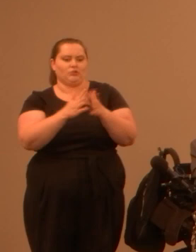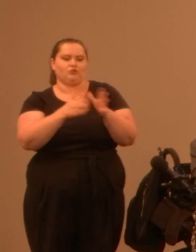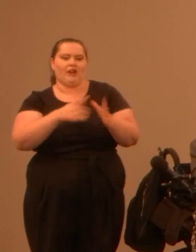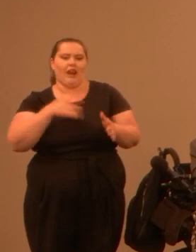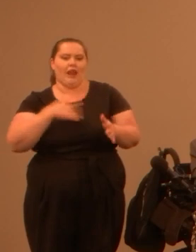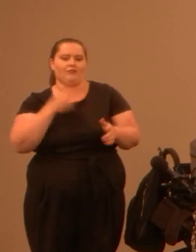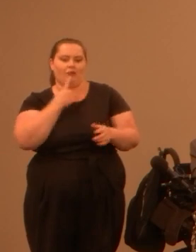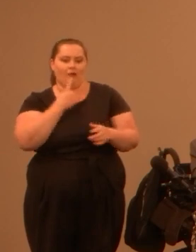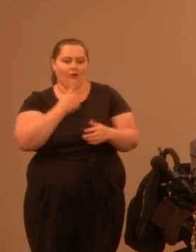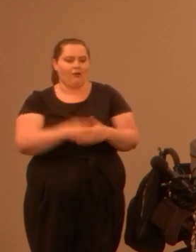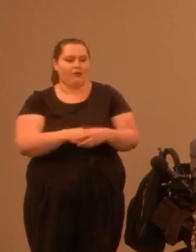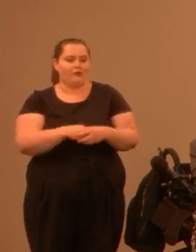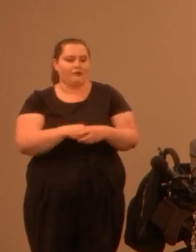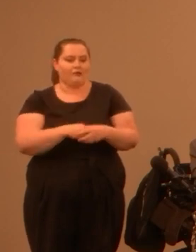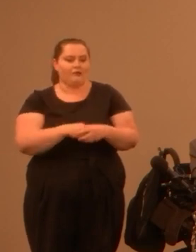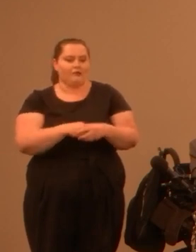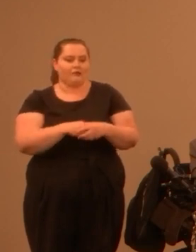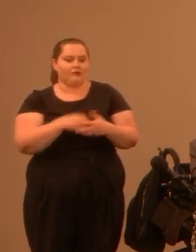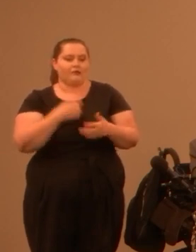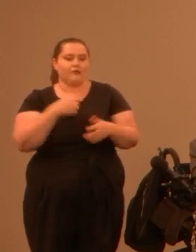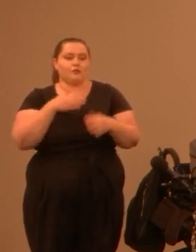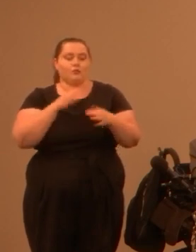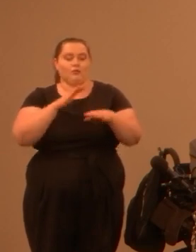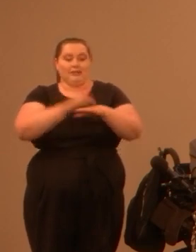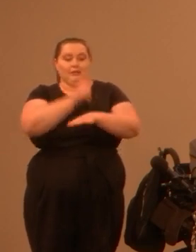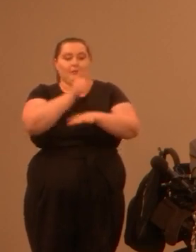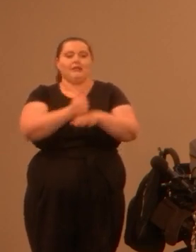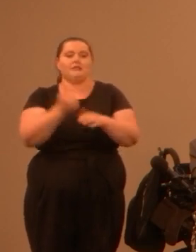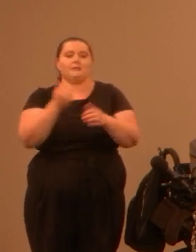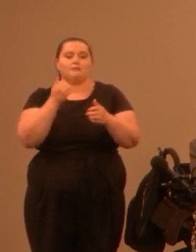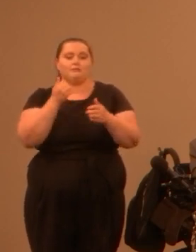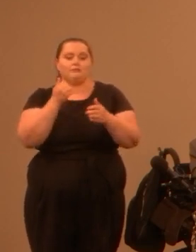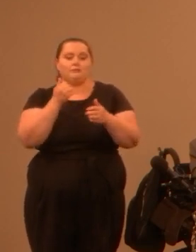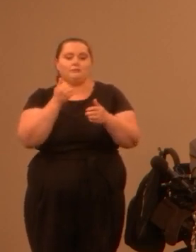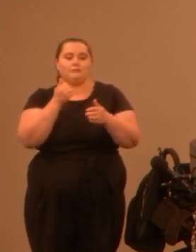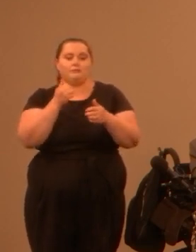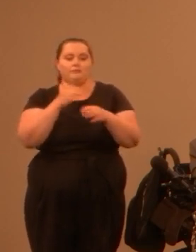and the implementation of practical solutions, like matting, beach wheelchairs